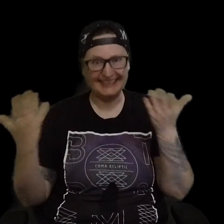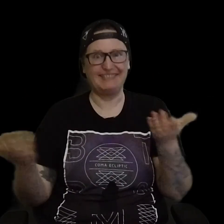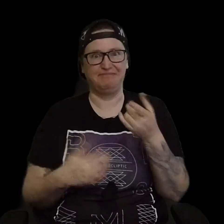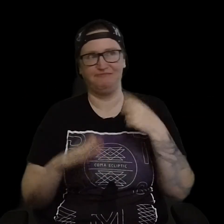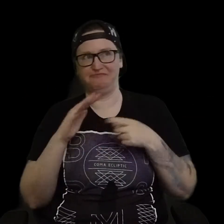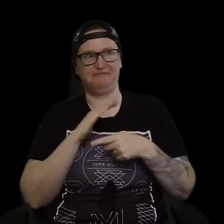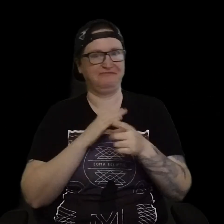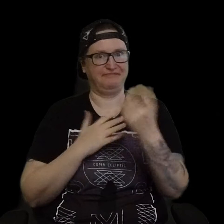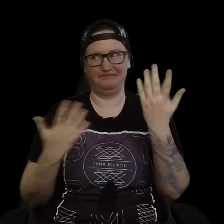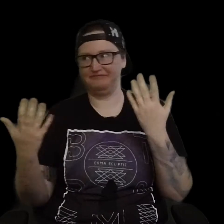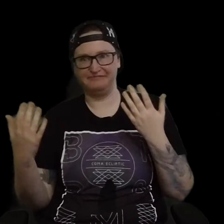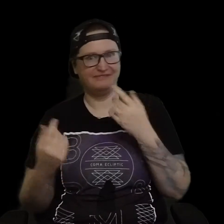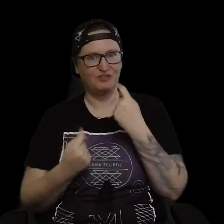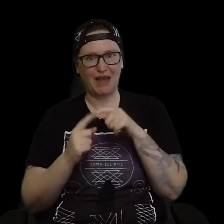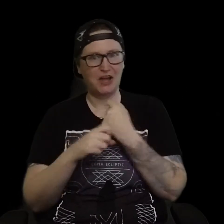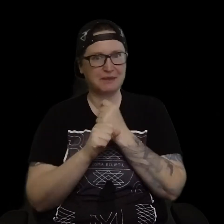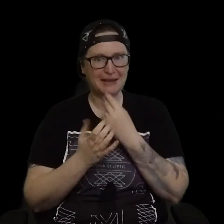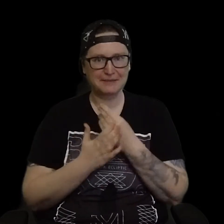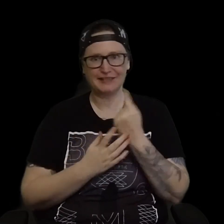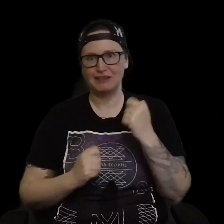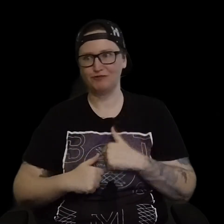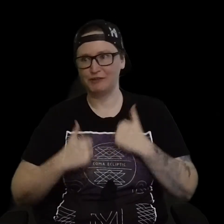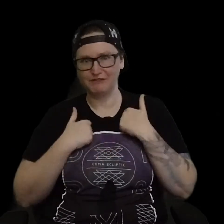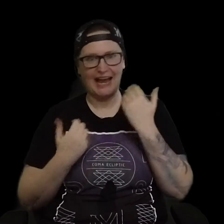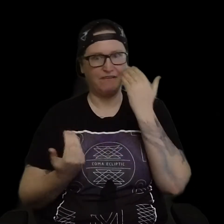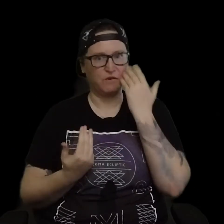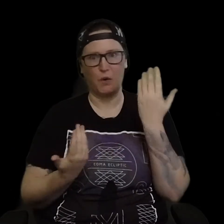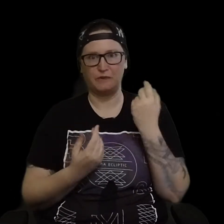you know you just live in this big city and you explore it you're trying to make money trying to